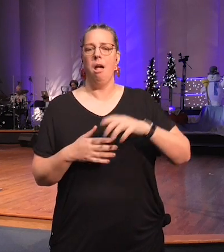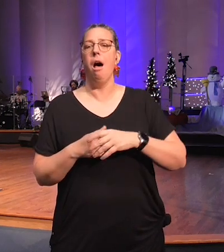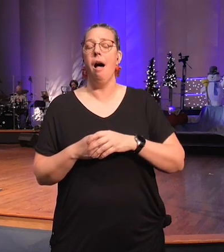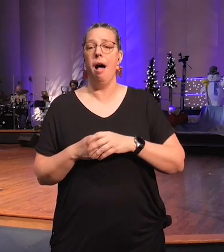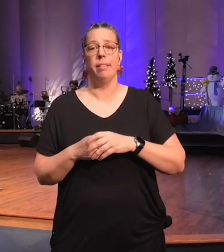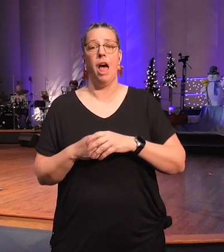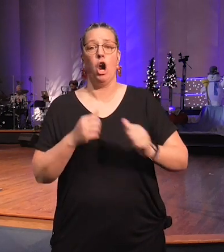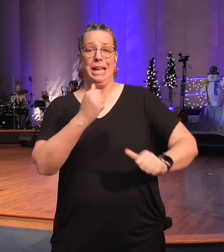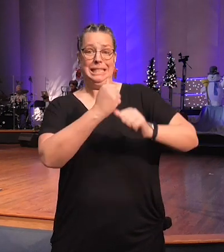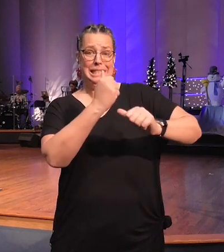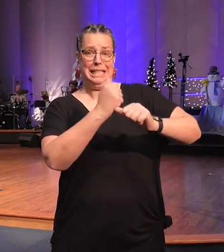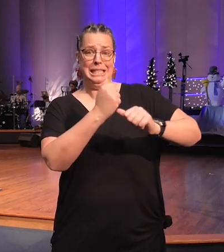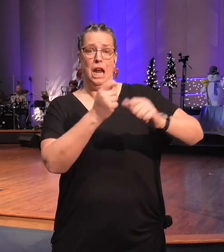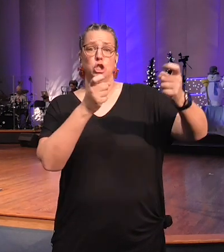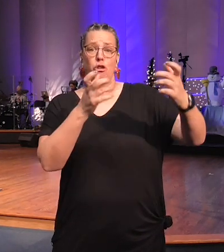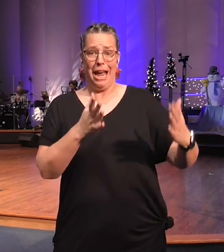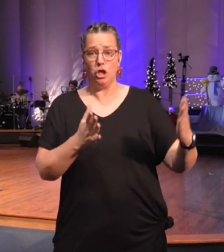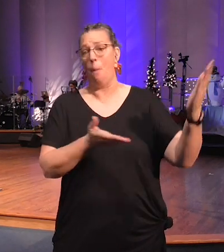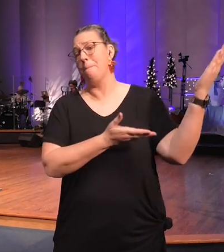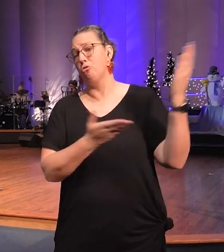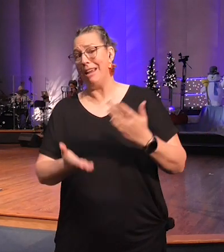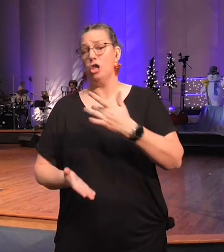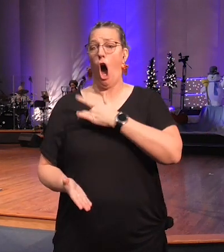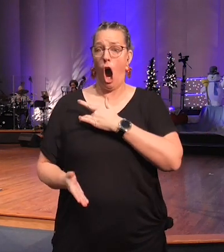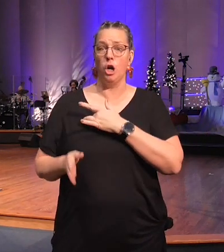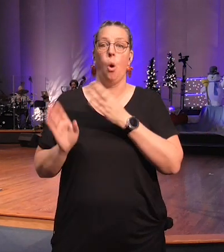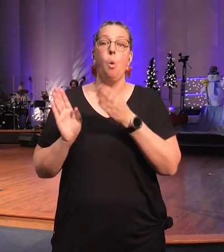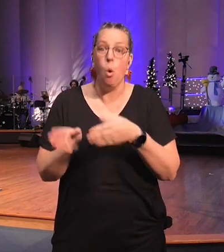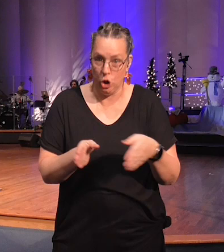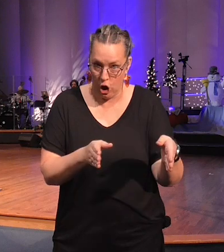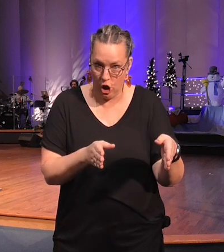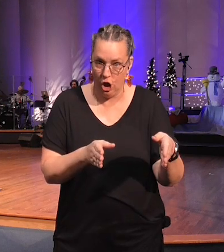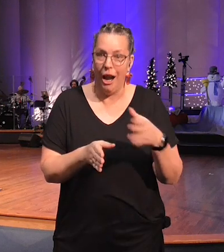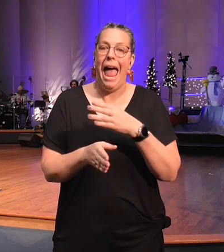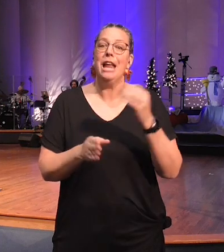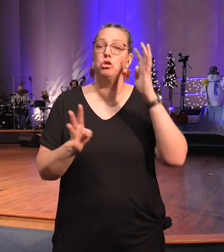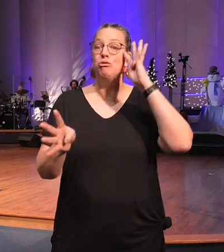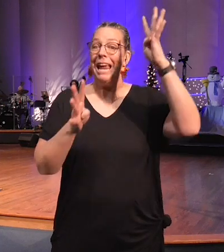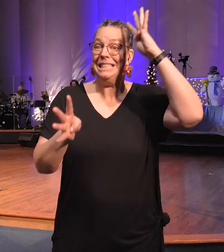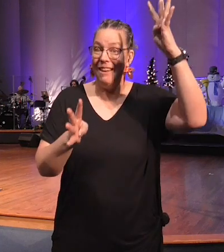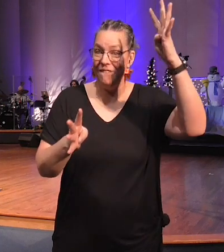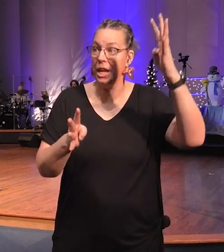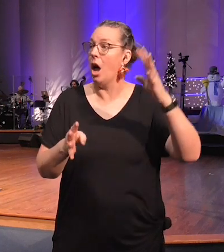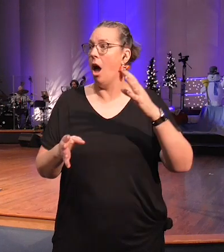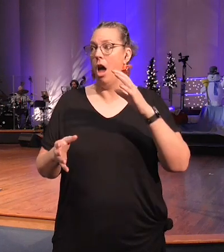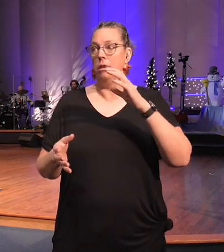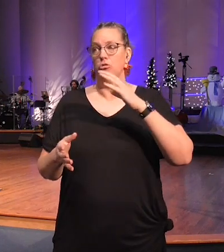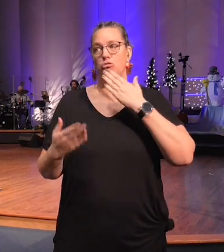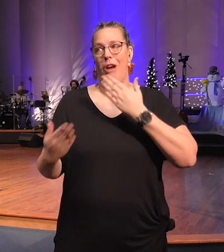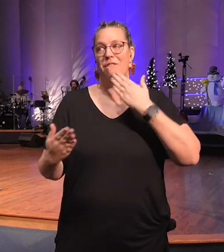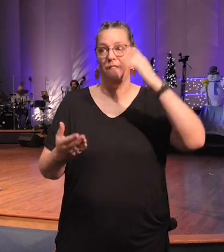to Sawa fuell our incredible assistant director who brings heart order and creativity and aren't